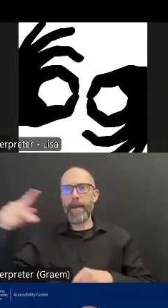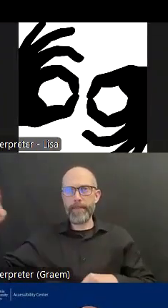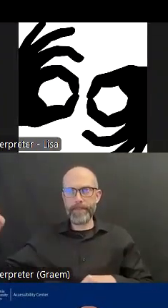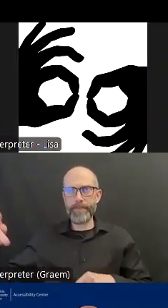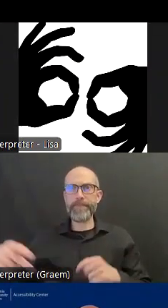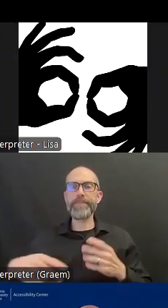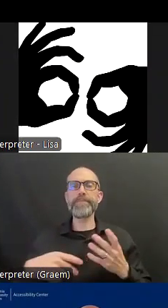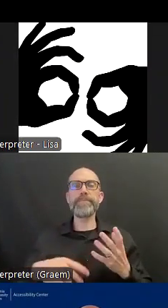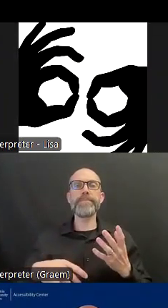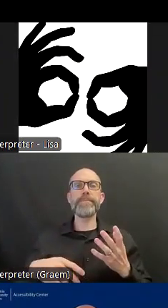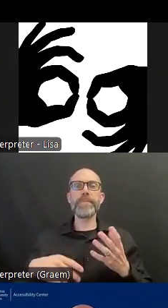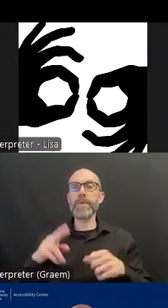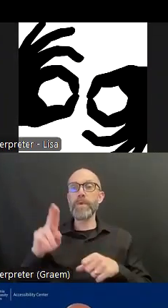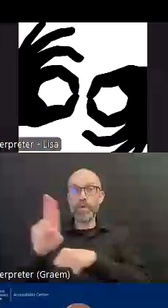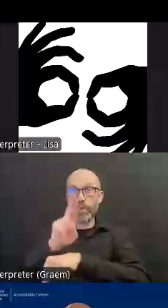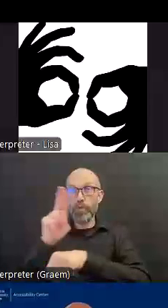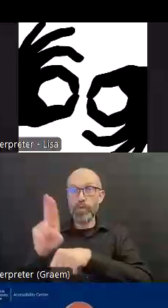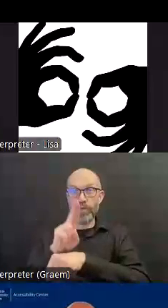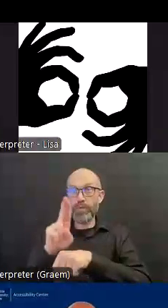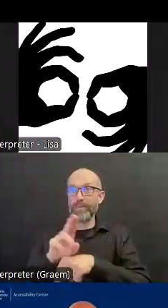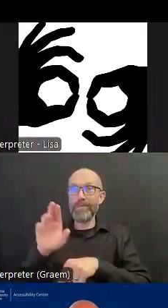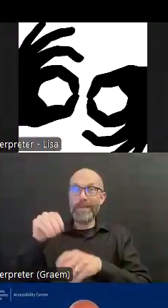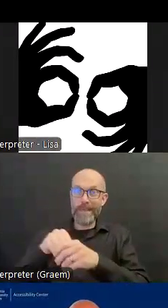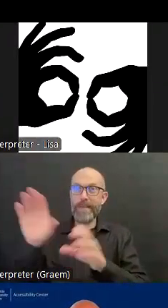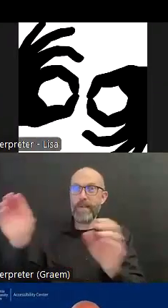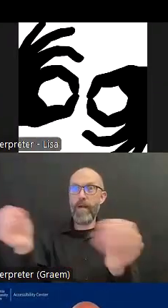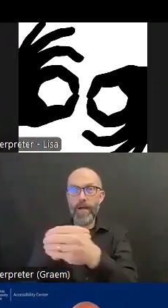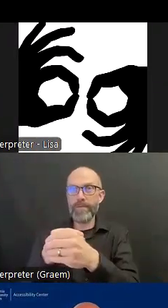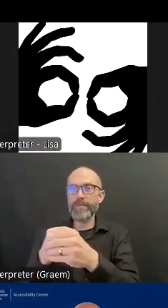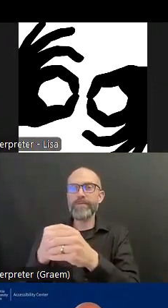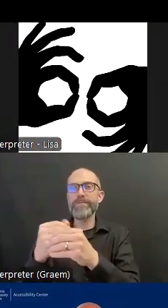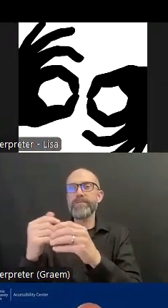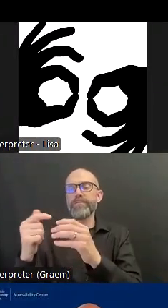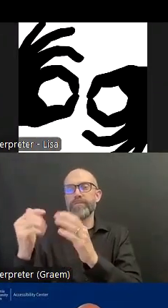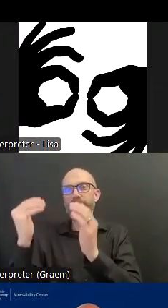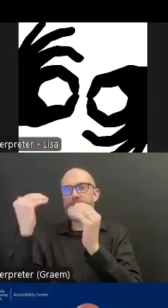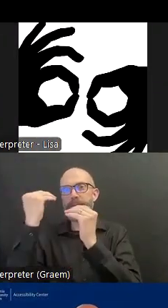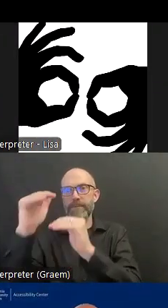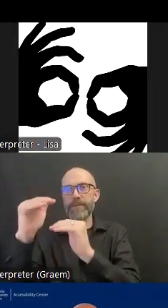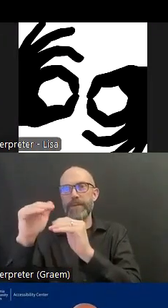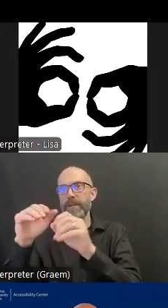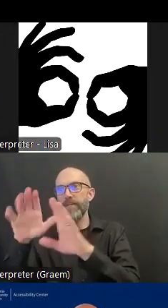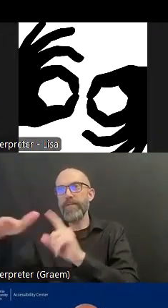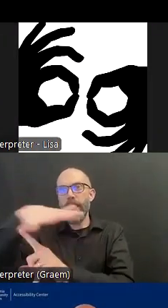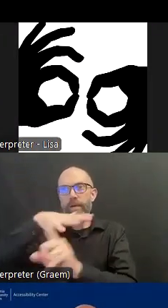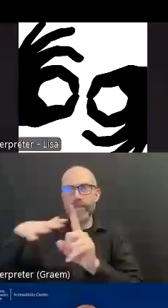And it's used within their office, a restricted environment, and use is completely optional. It's $99.